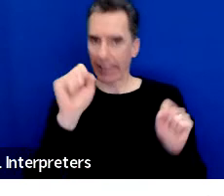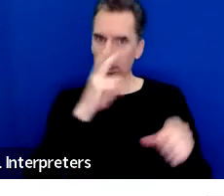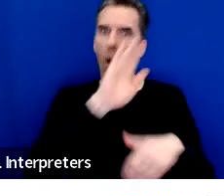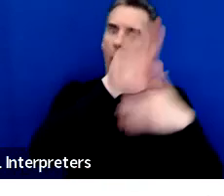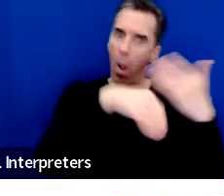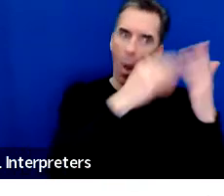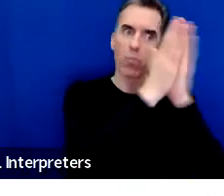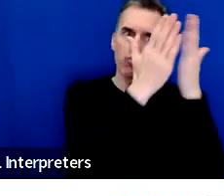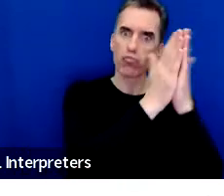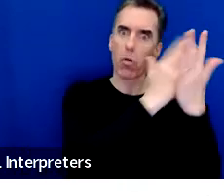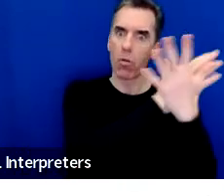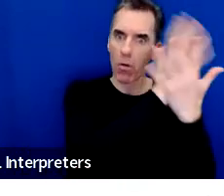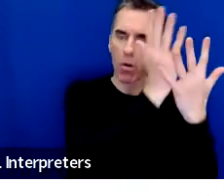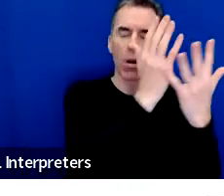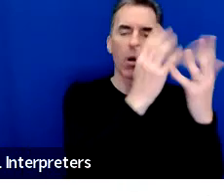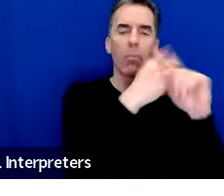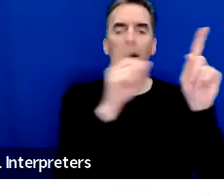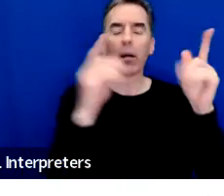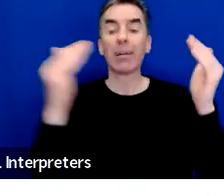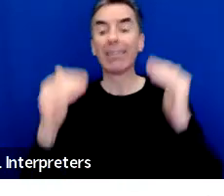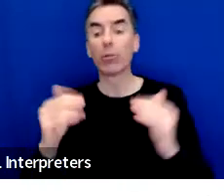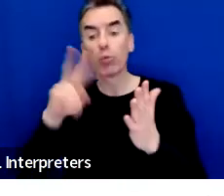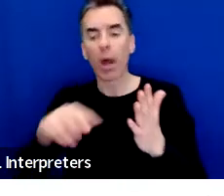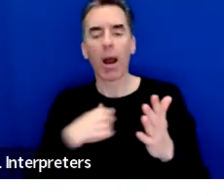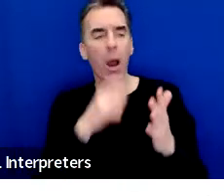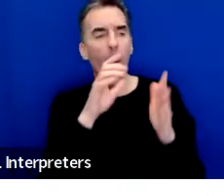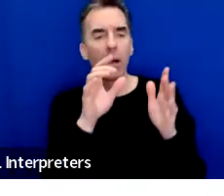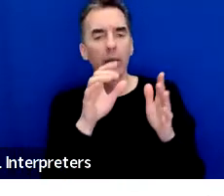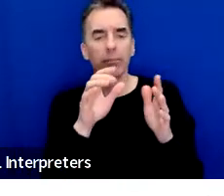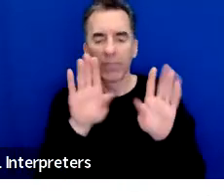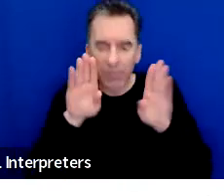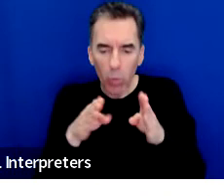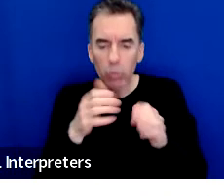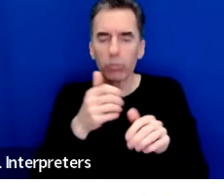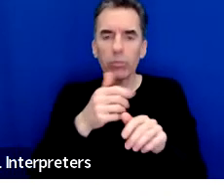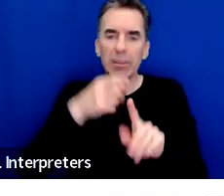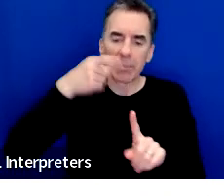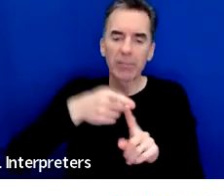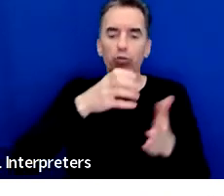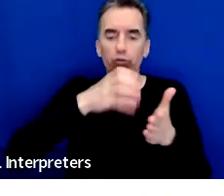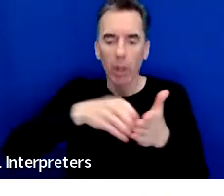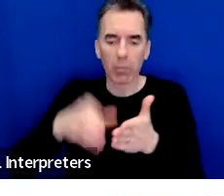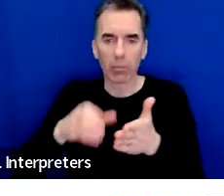When I assign readings to each unit, I'll only include the chapter and link to the, the, the chapter and the link to that to